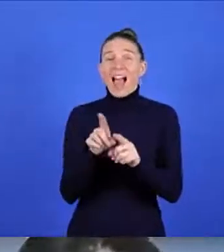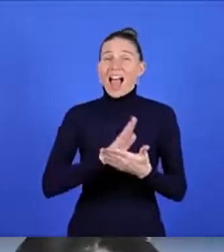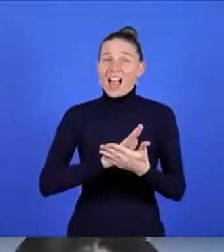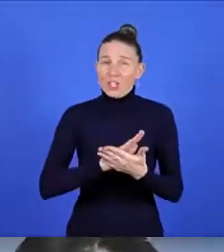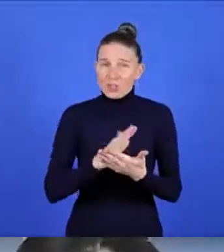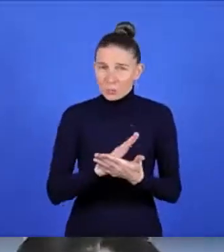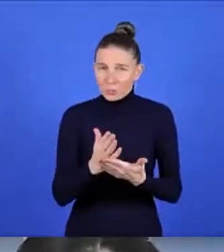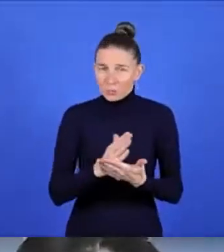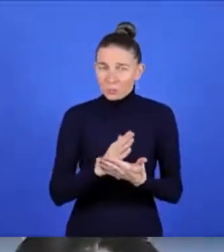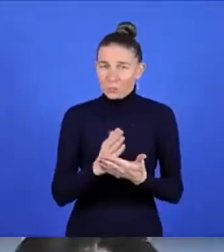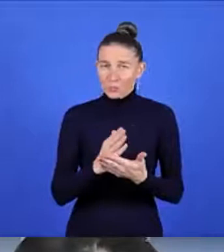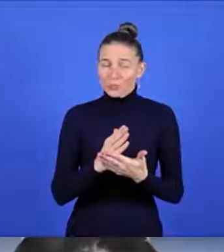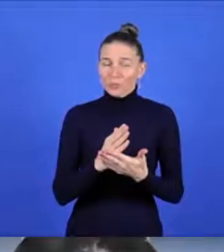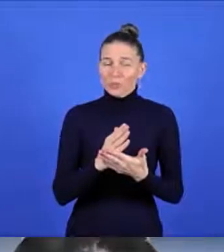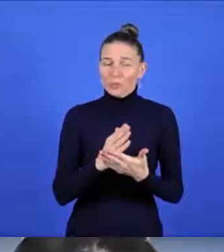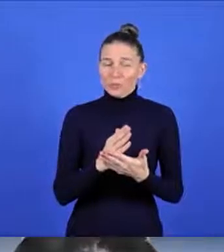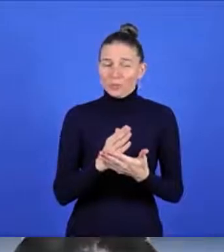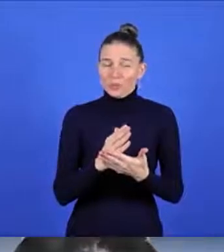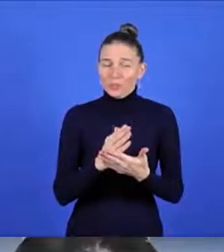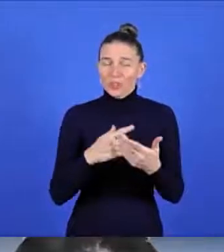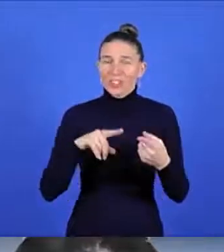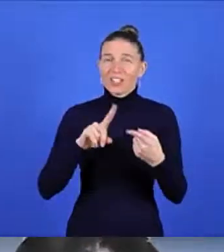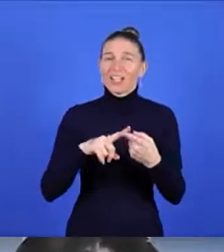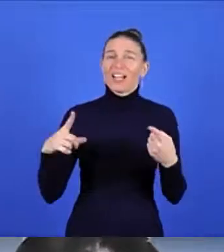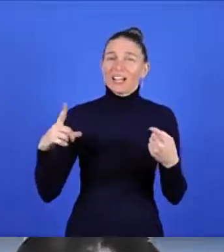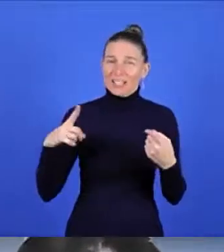Mary, helping us with the captions